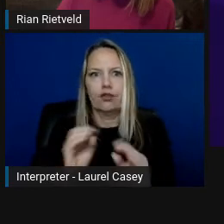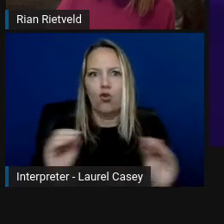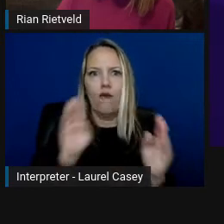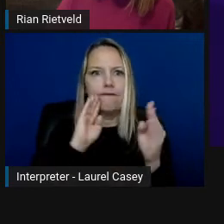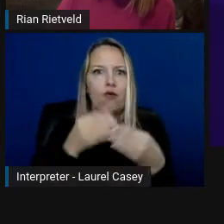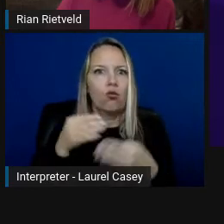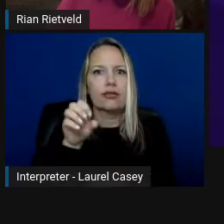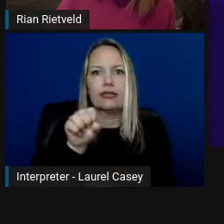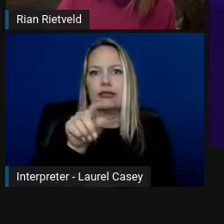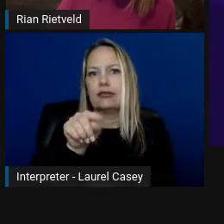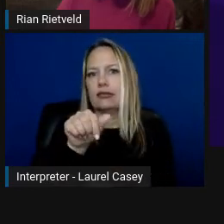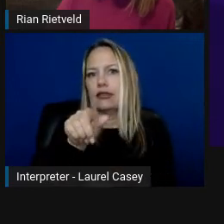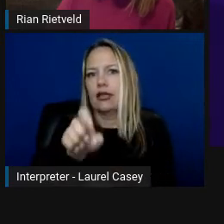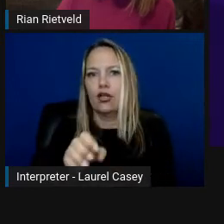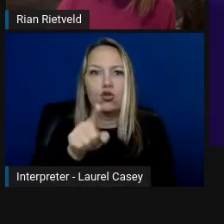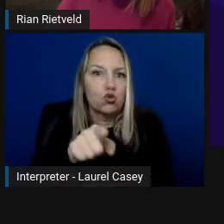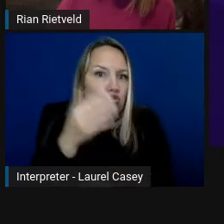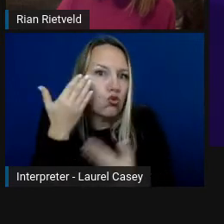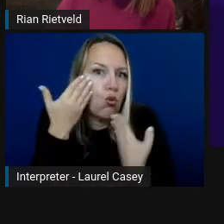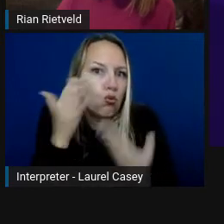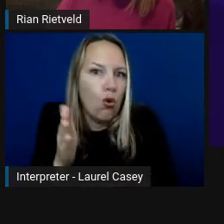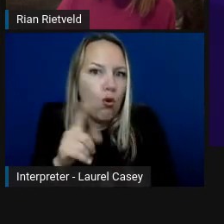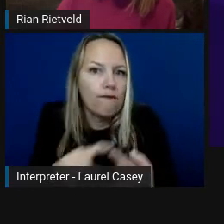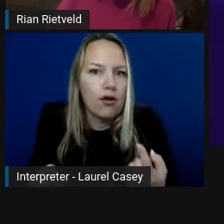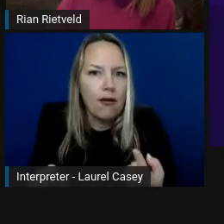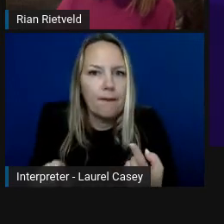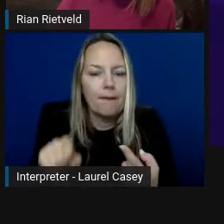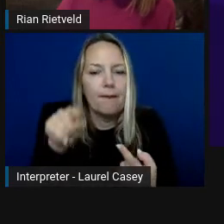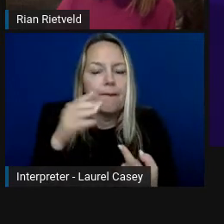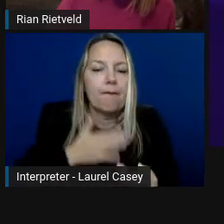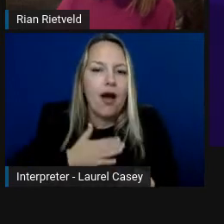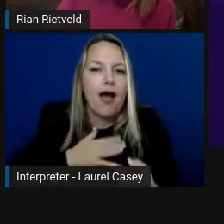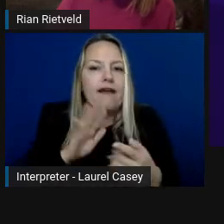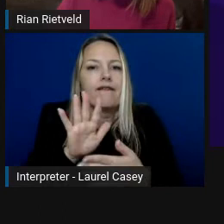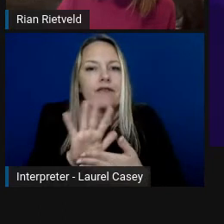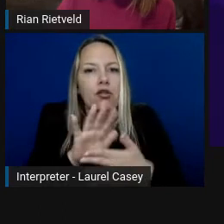You can't tell in this little video, but I am using a keyboard